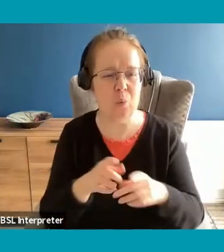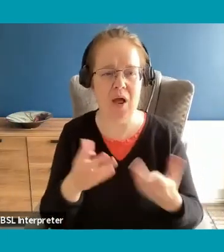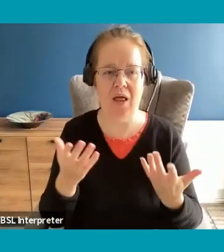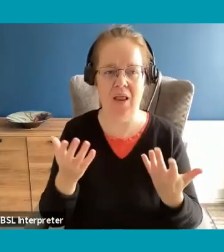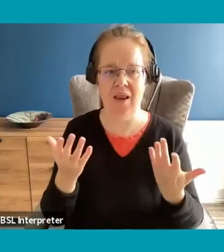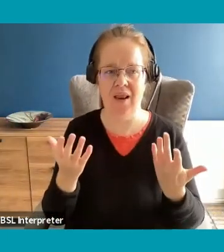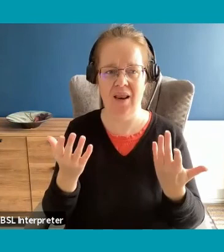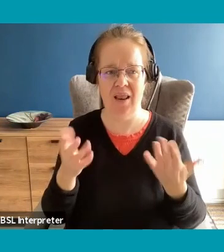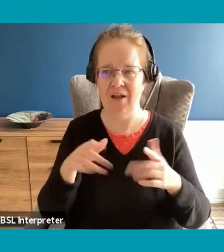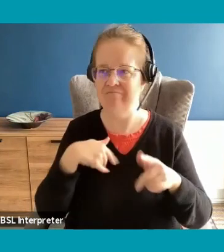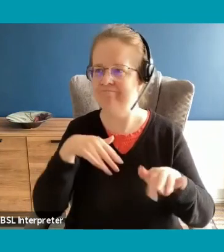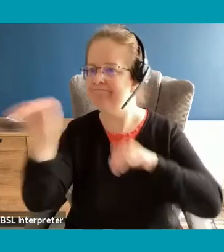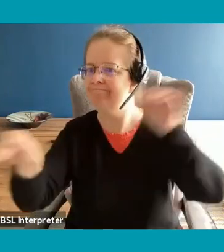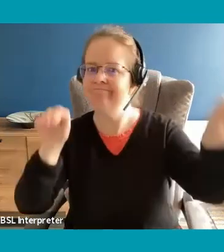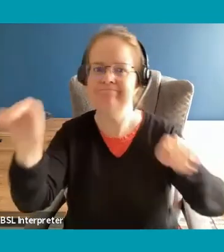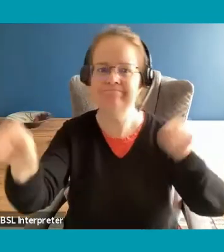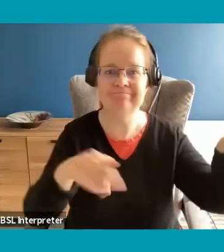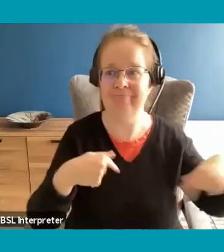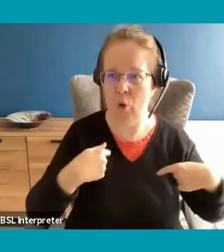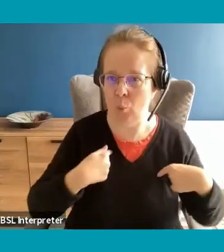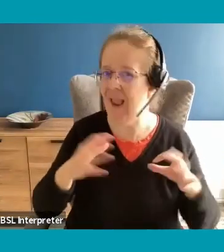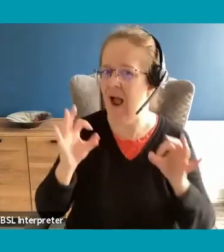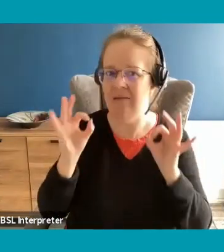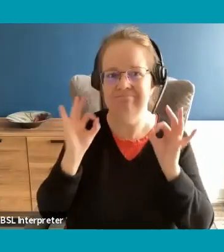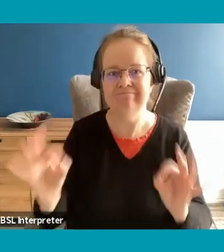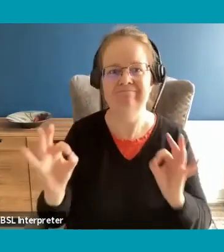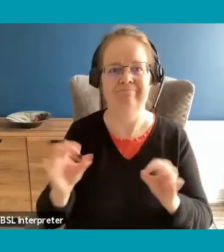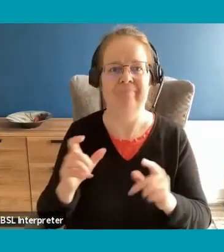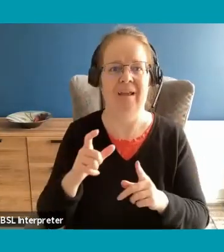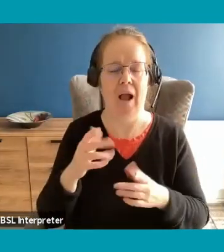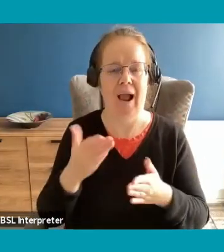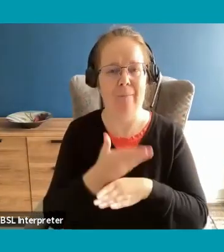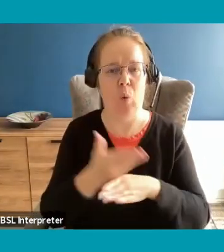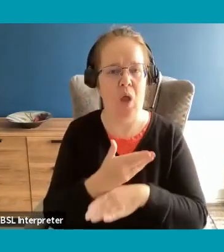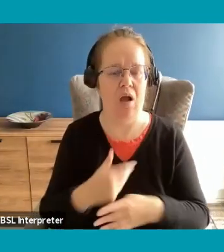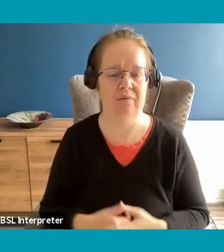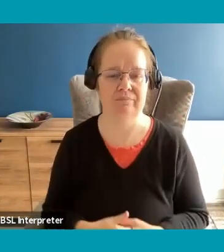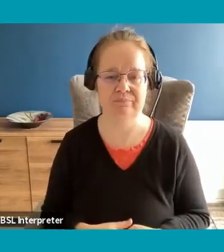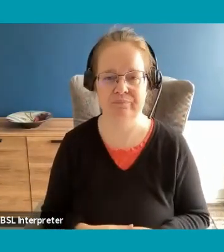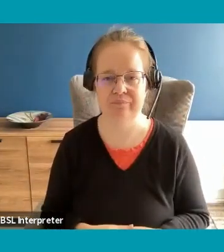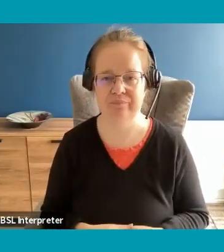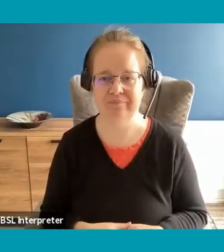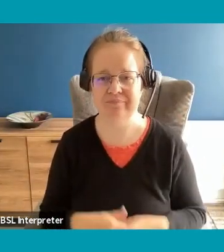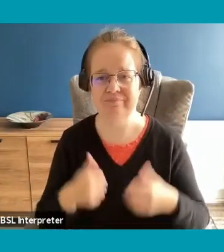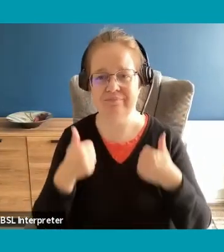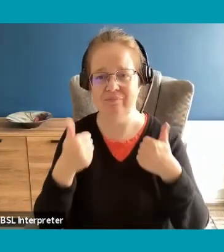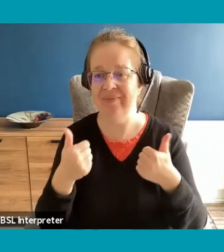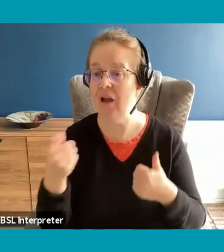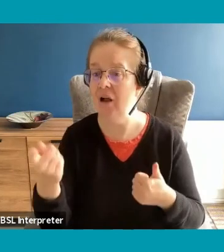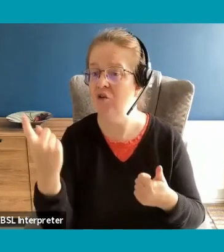the word out there that we are such a fantastic employer. OK, somebody has asked this question.